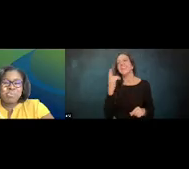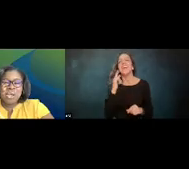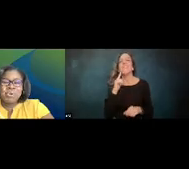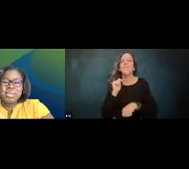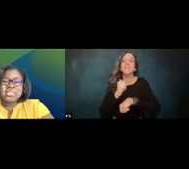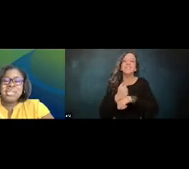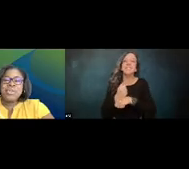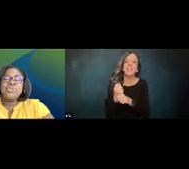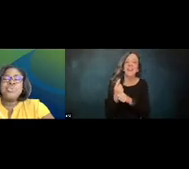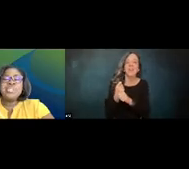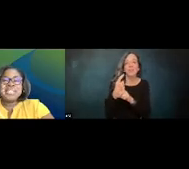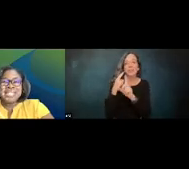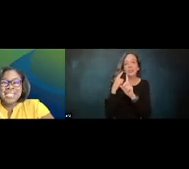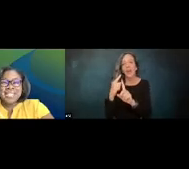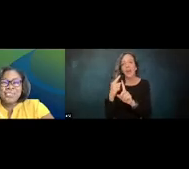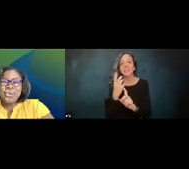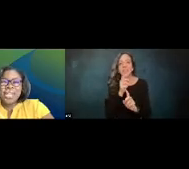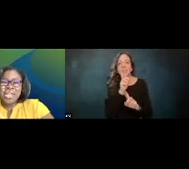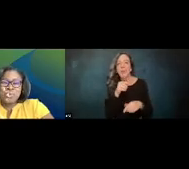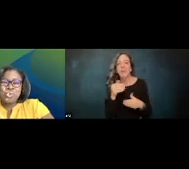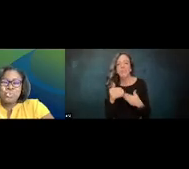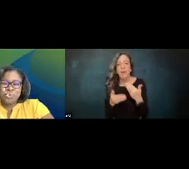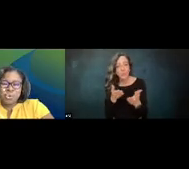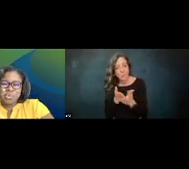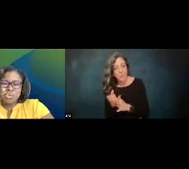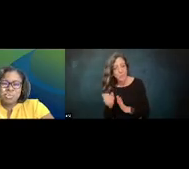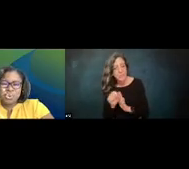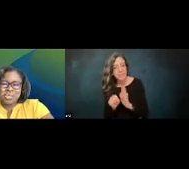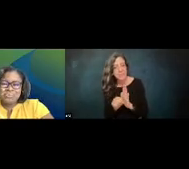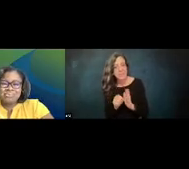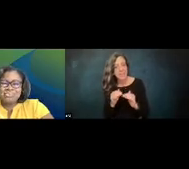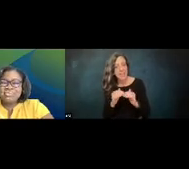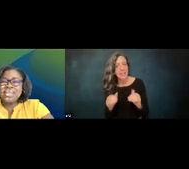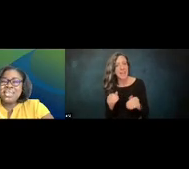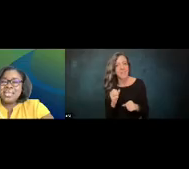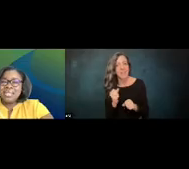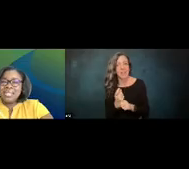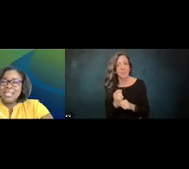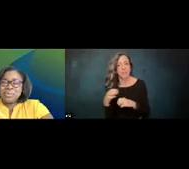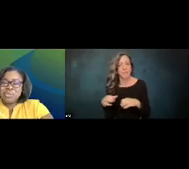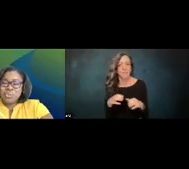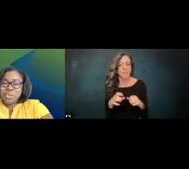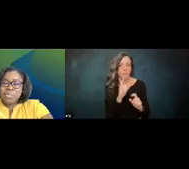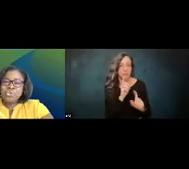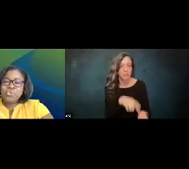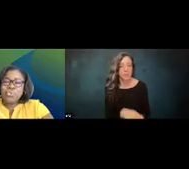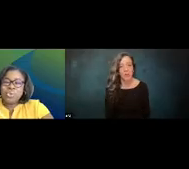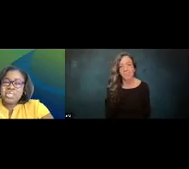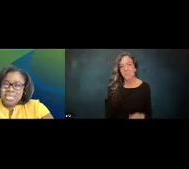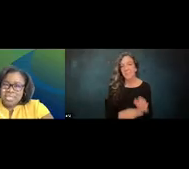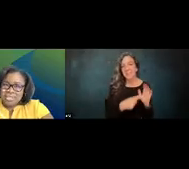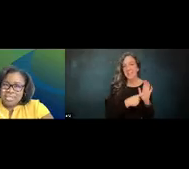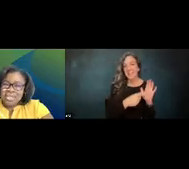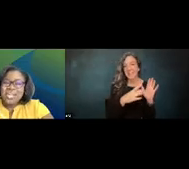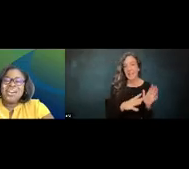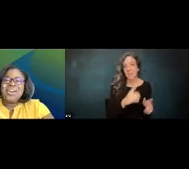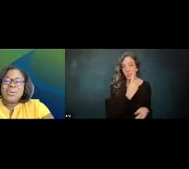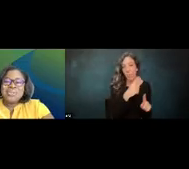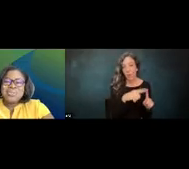reports progress through the state level annual performance report. Indicators 1 through 14 are